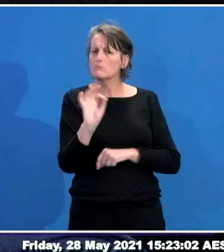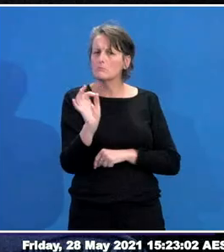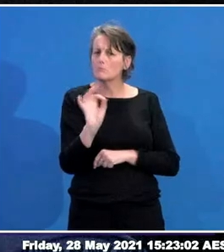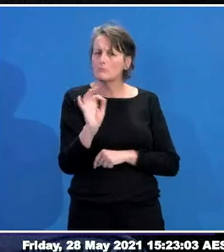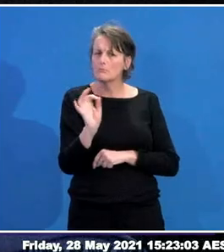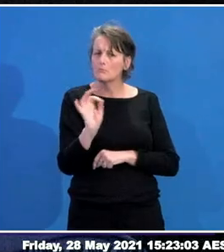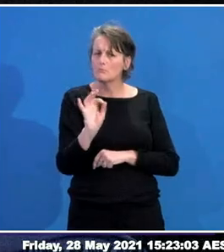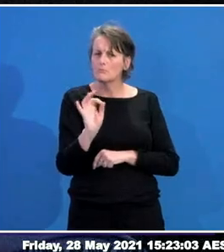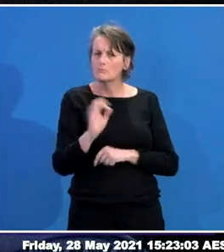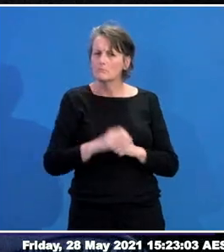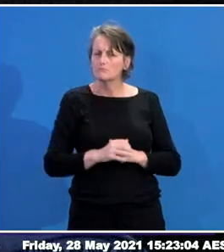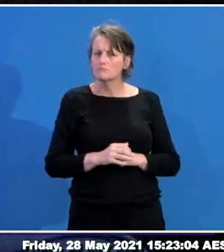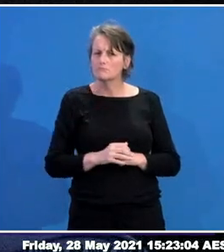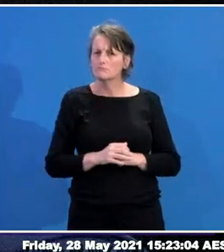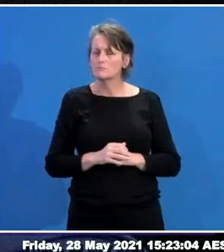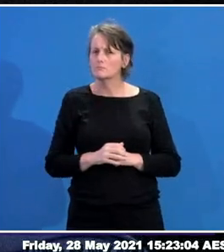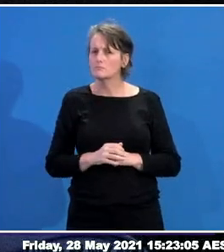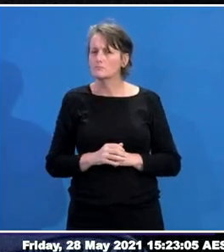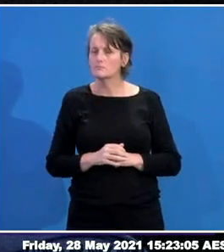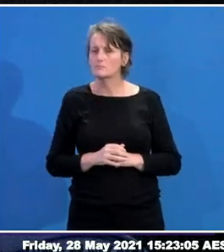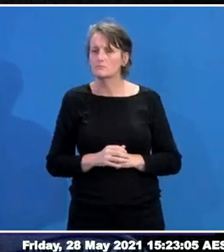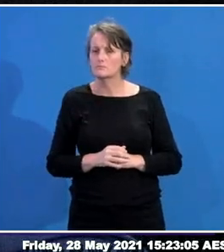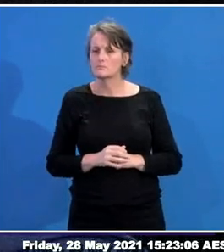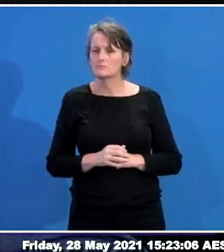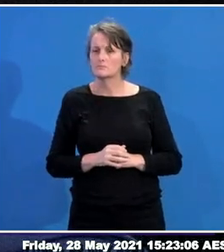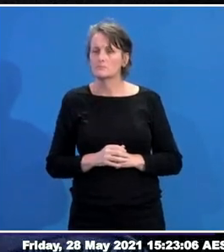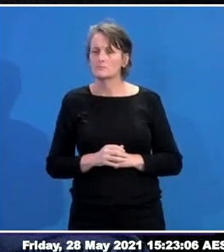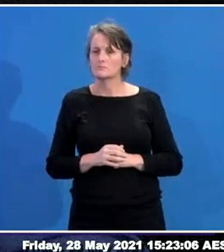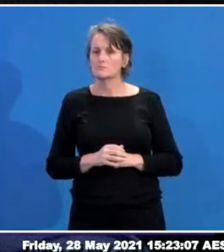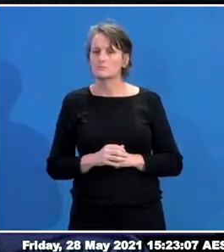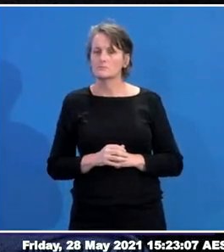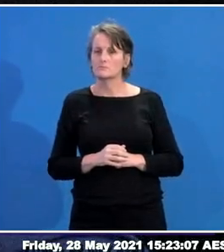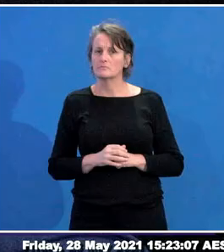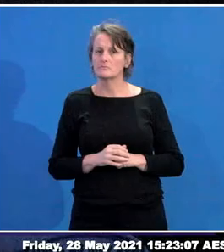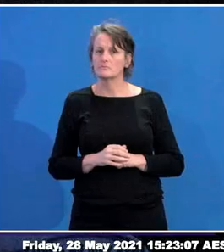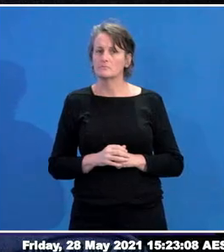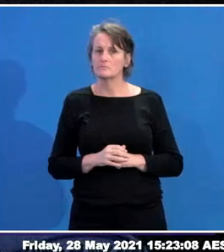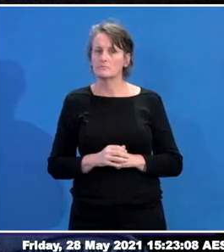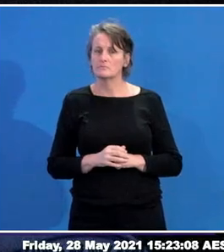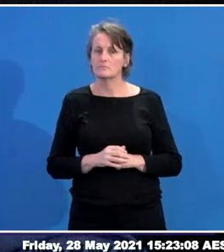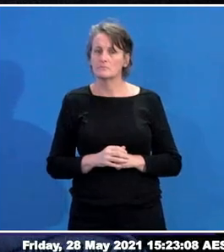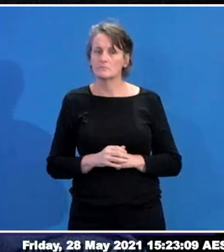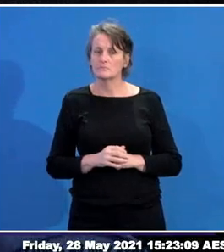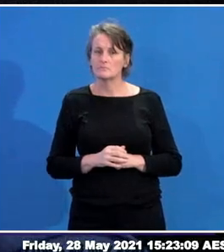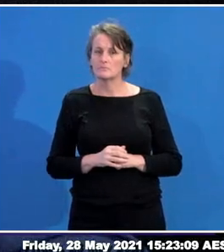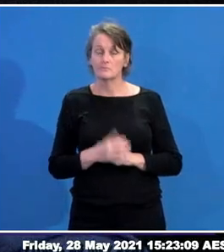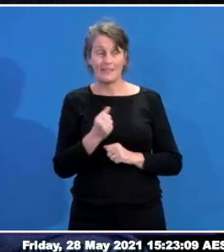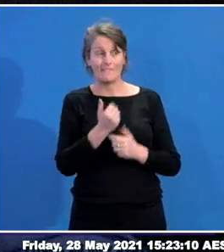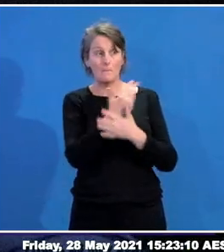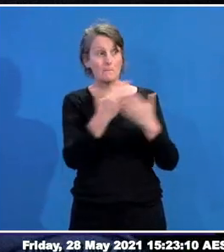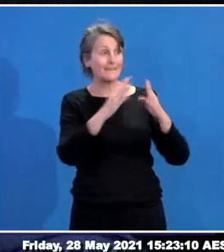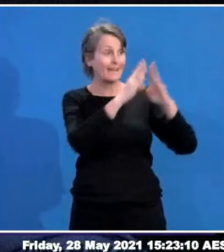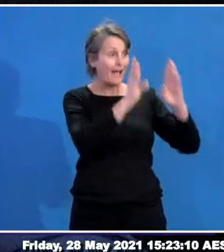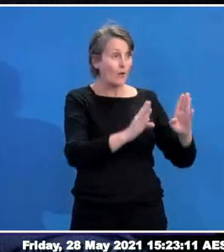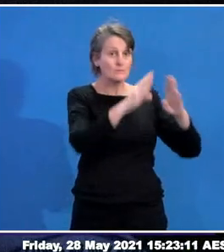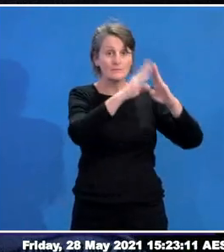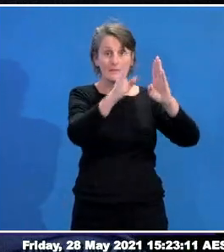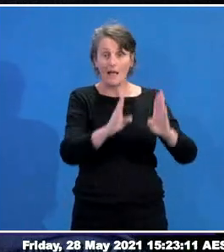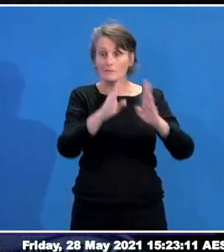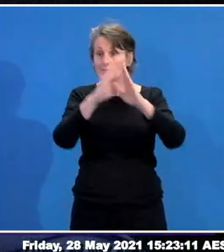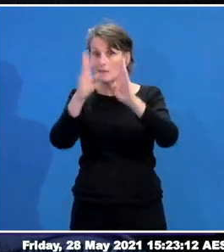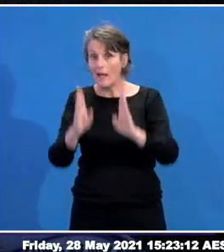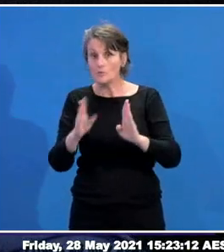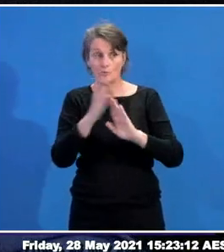In many of these homes you would have people, participants living in the homes